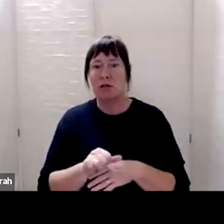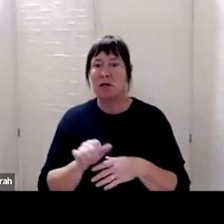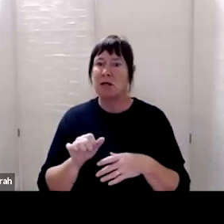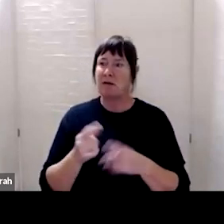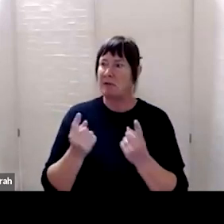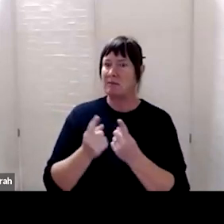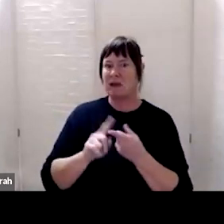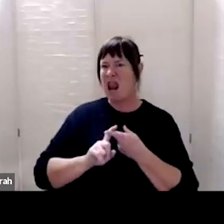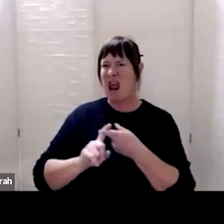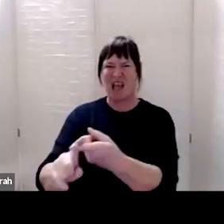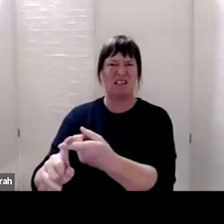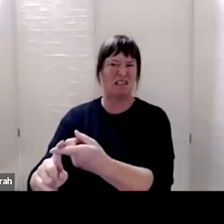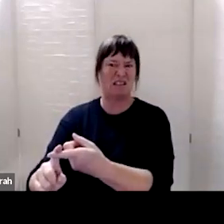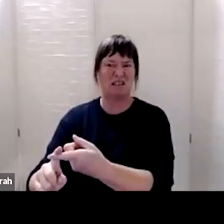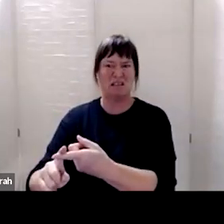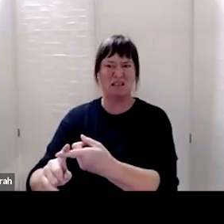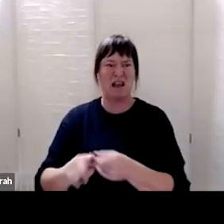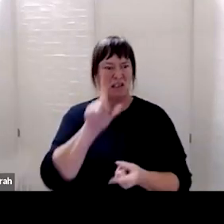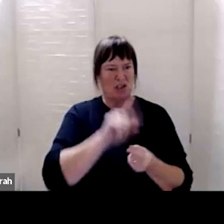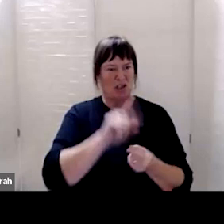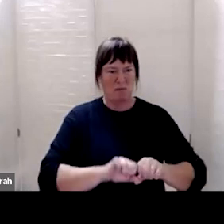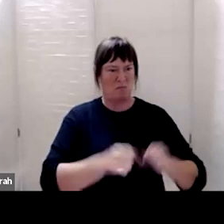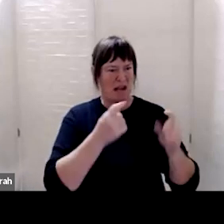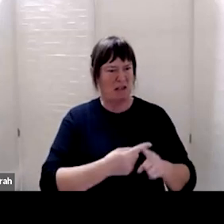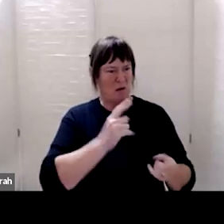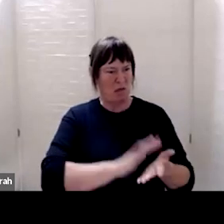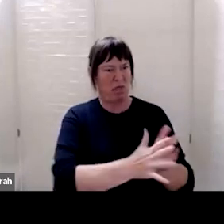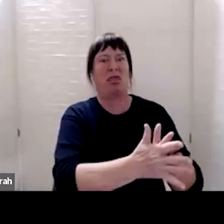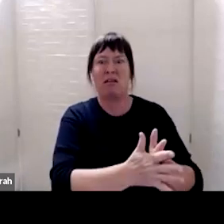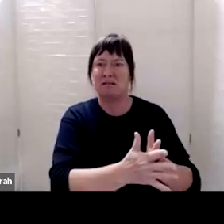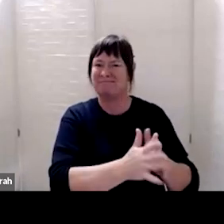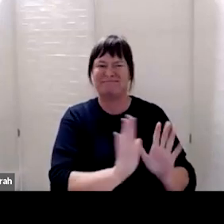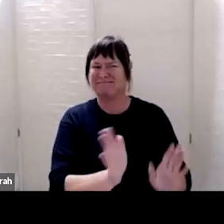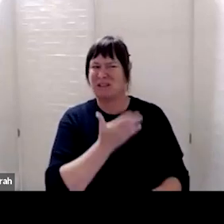You know, obviously you know, the cheapest option could be something that falls apart three days down the track